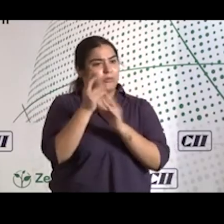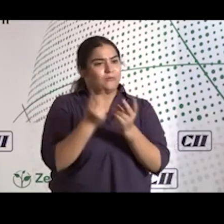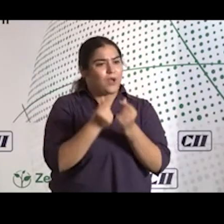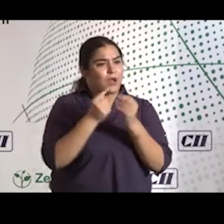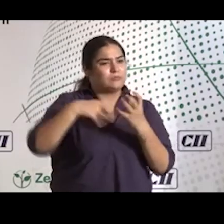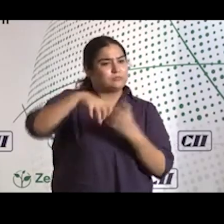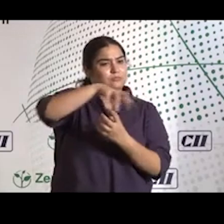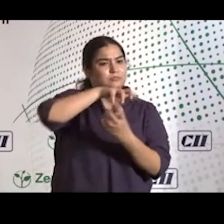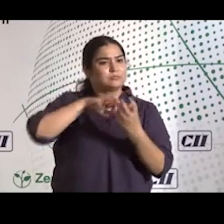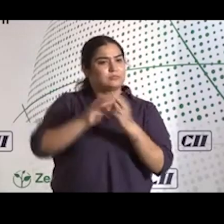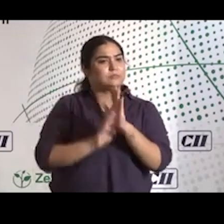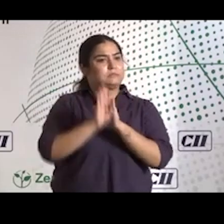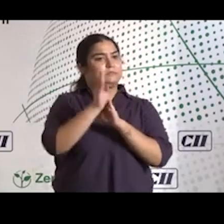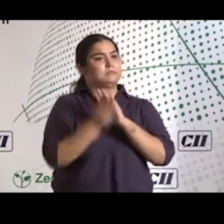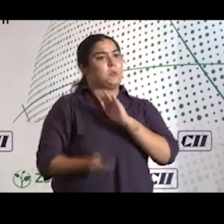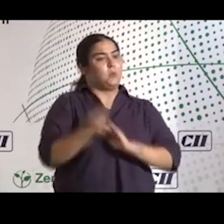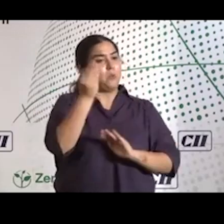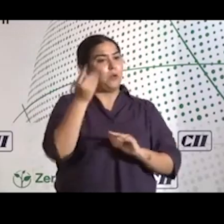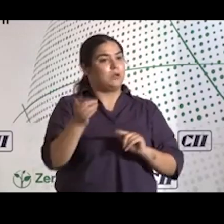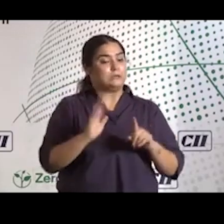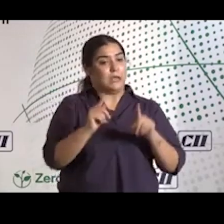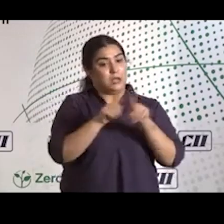This happens right now in a globalized world, and I'm sure there are many more.